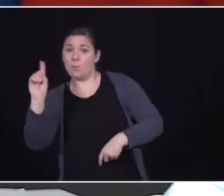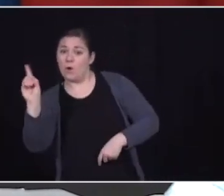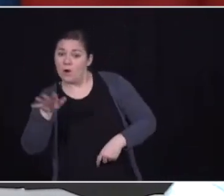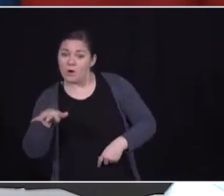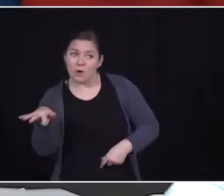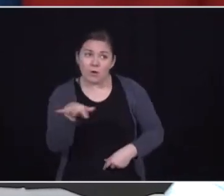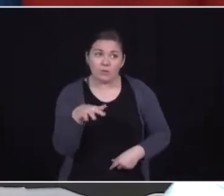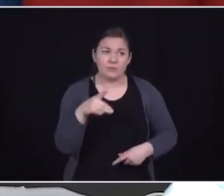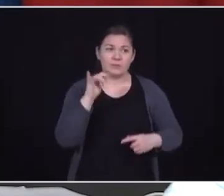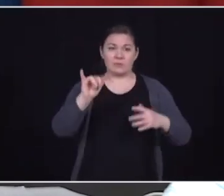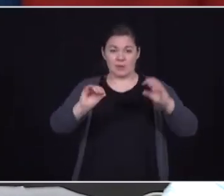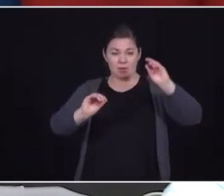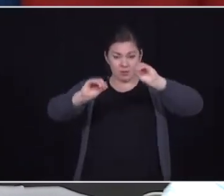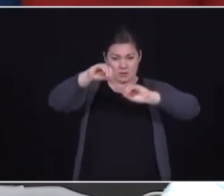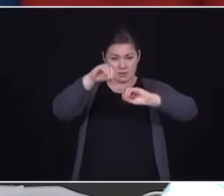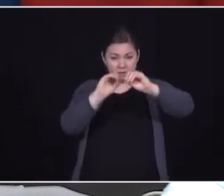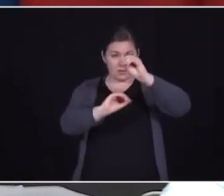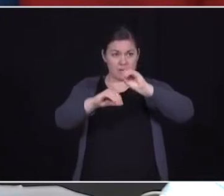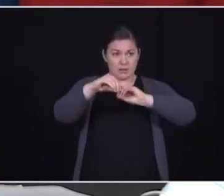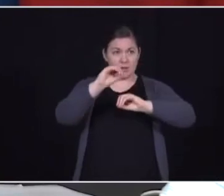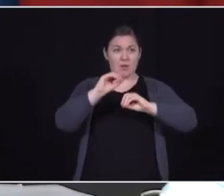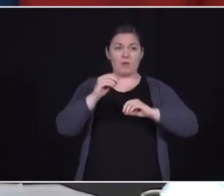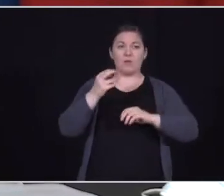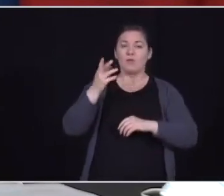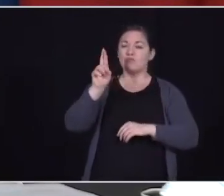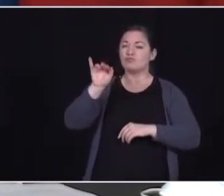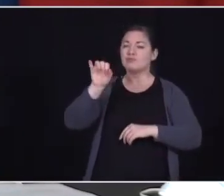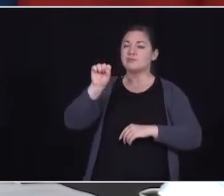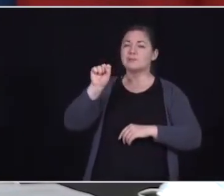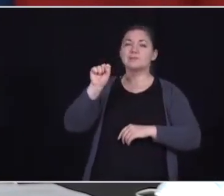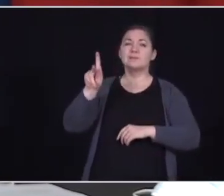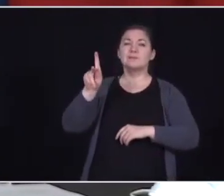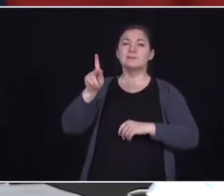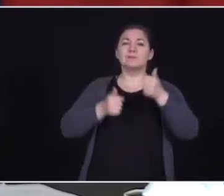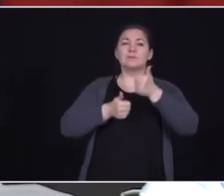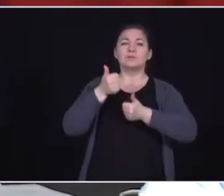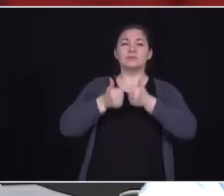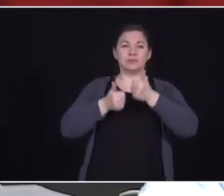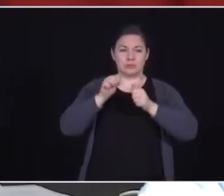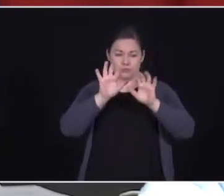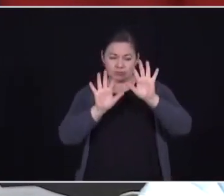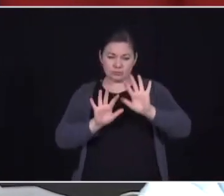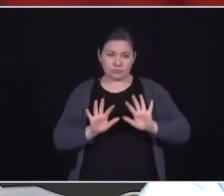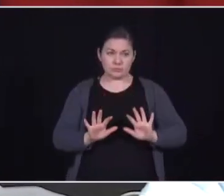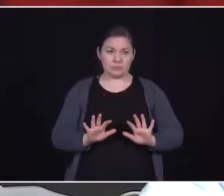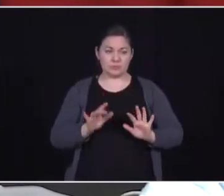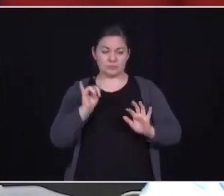within that paramedic group within the region there may be some prioritization based upon age or other factors that may put